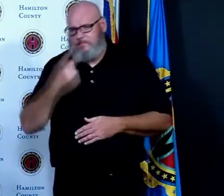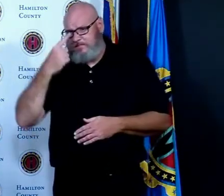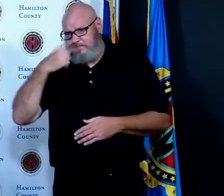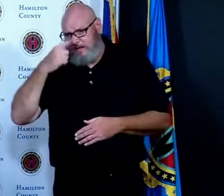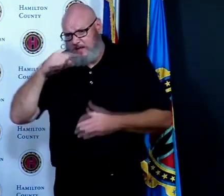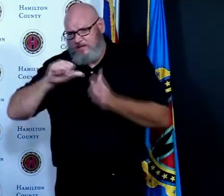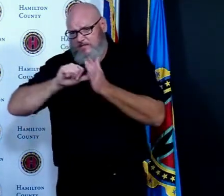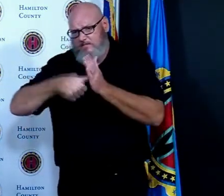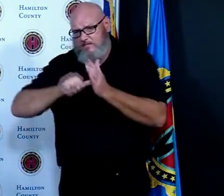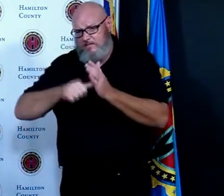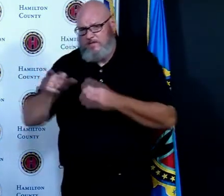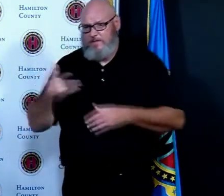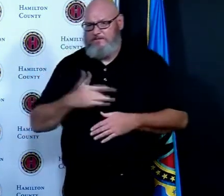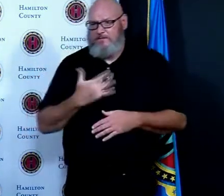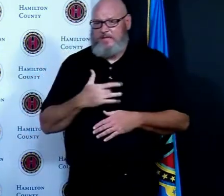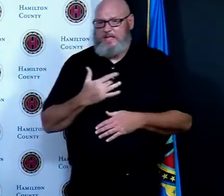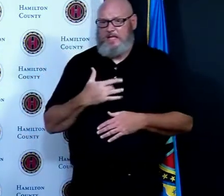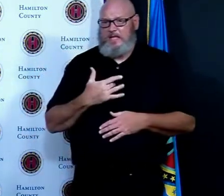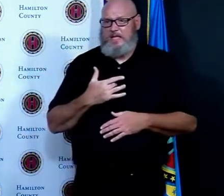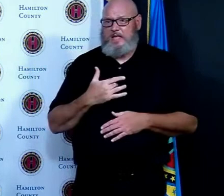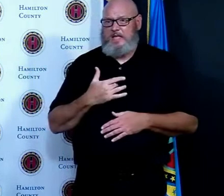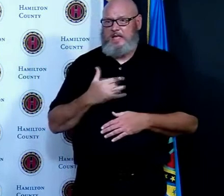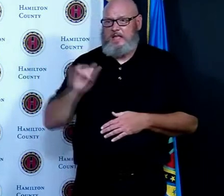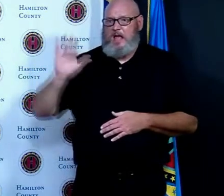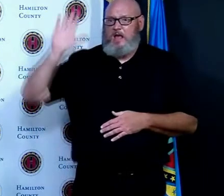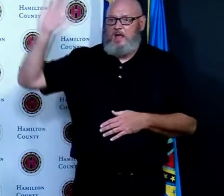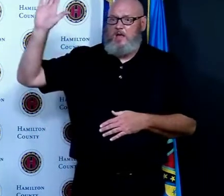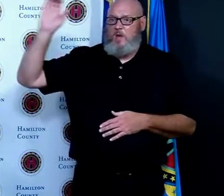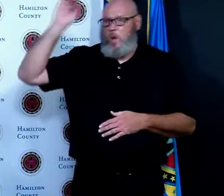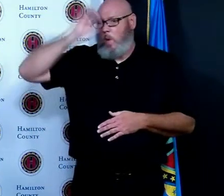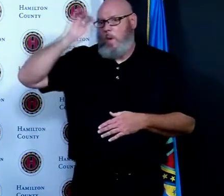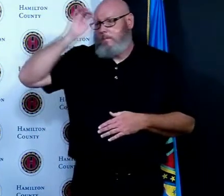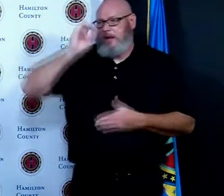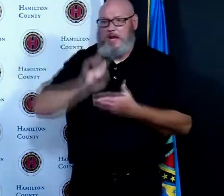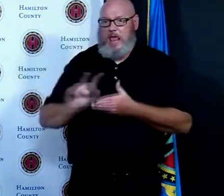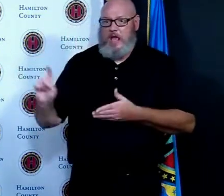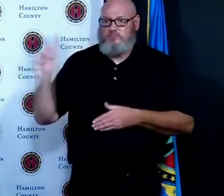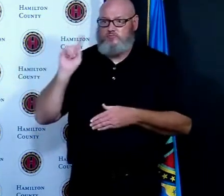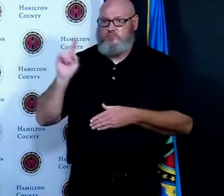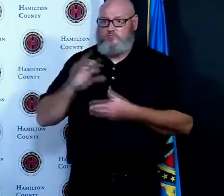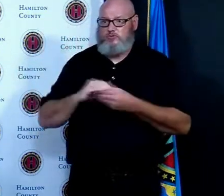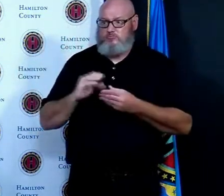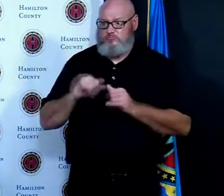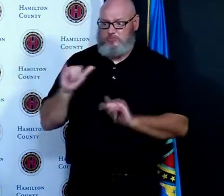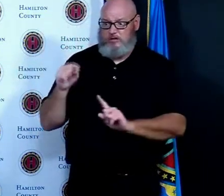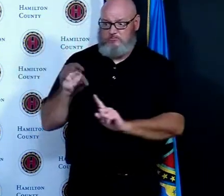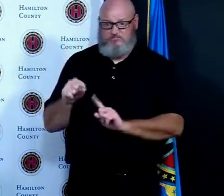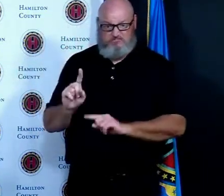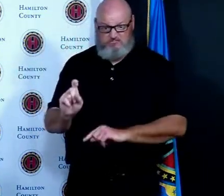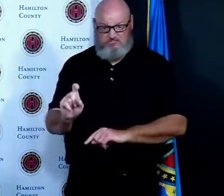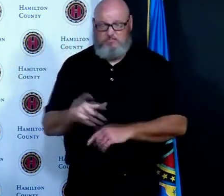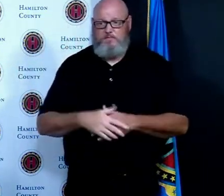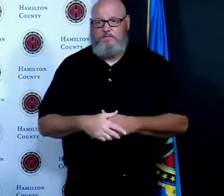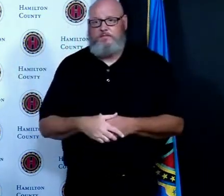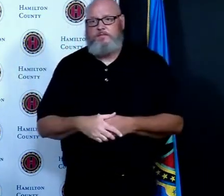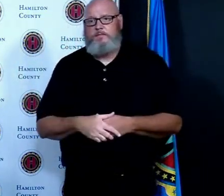was that just his opinion what are your thoughts about that you know I think that Dr margolis